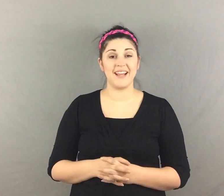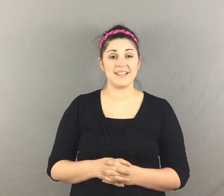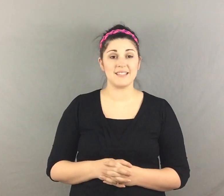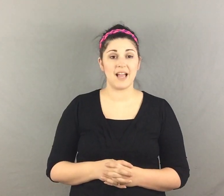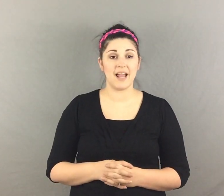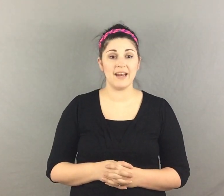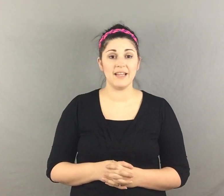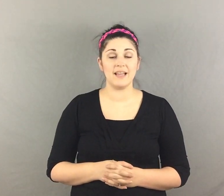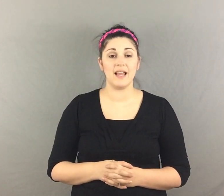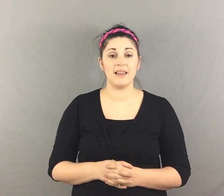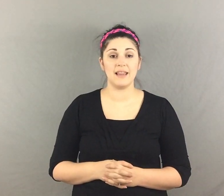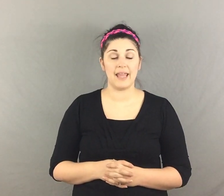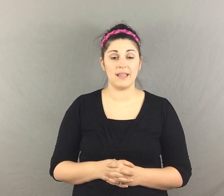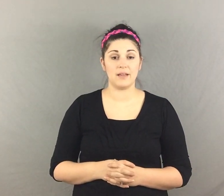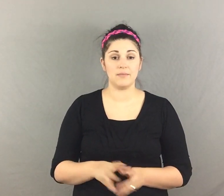The next sign lake.